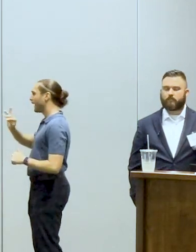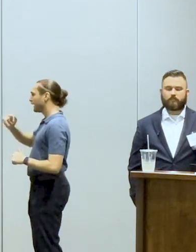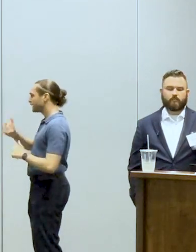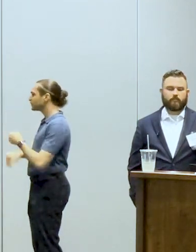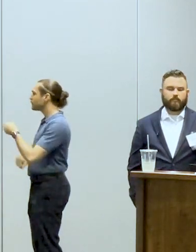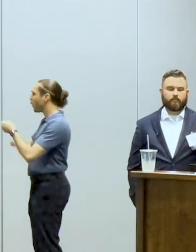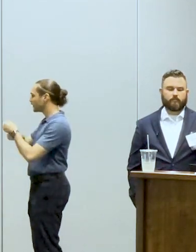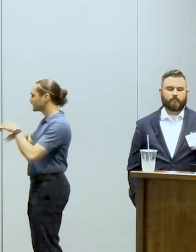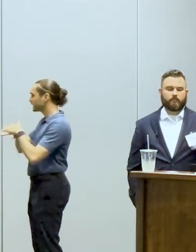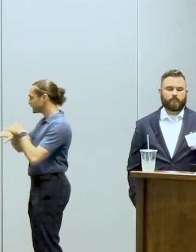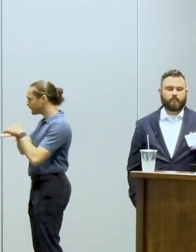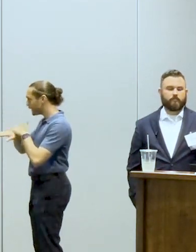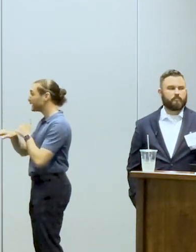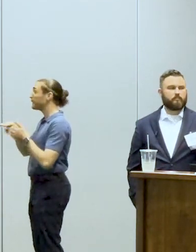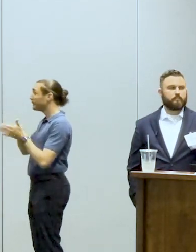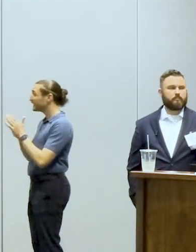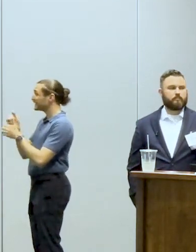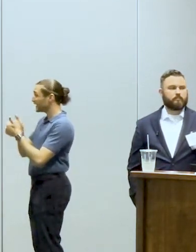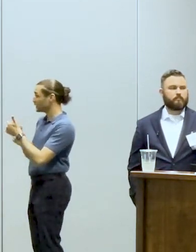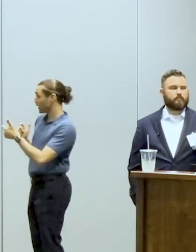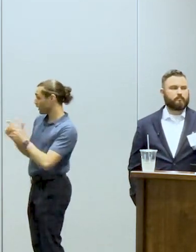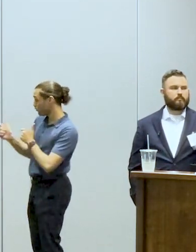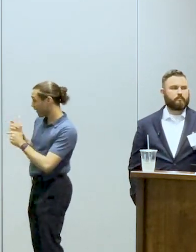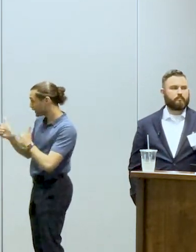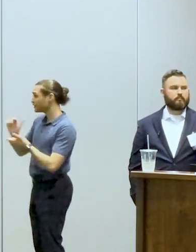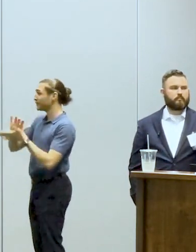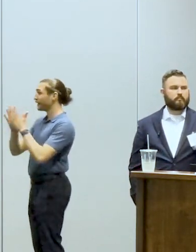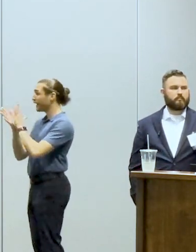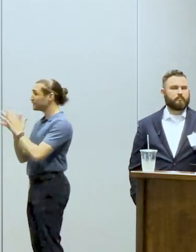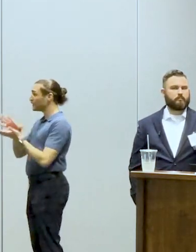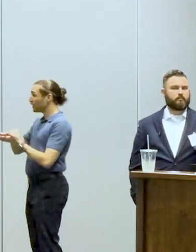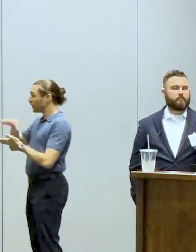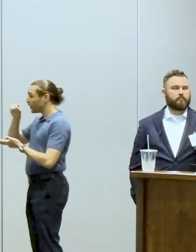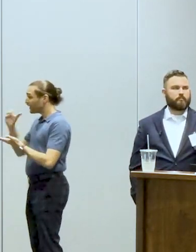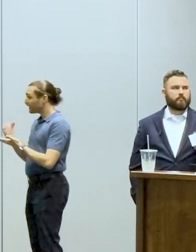session. Next we have inaccessible content. So despite